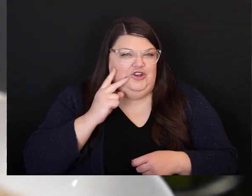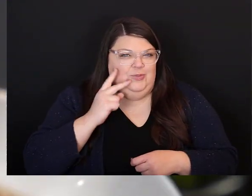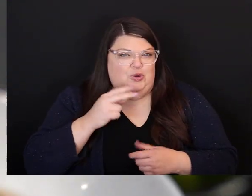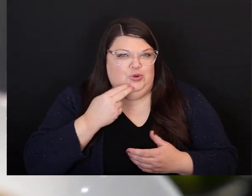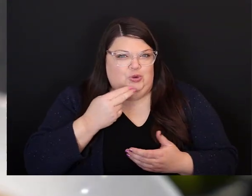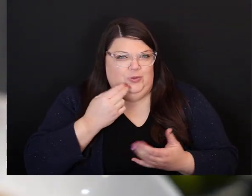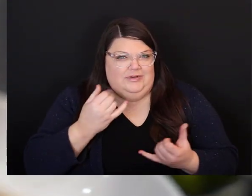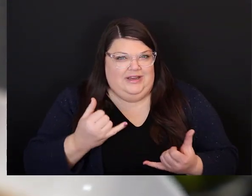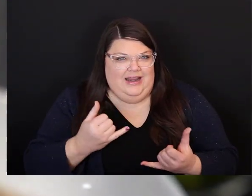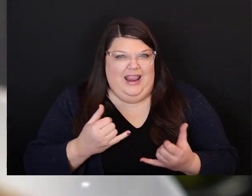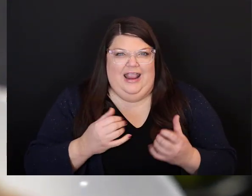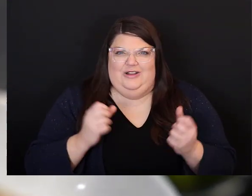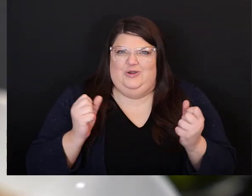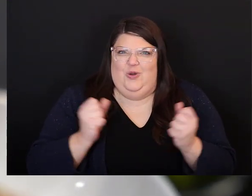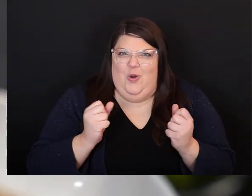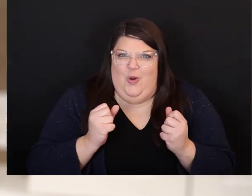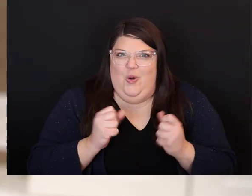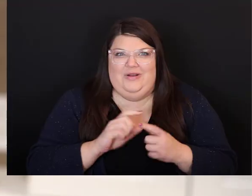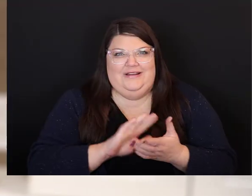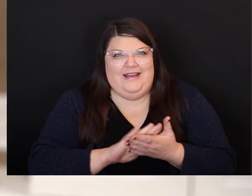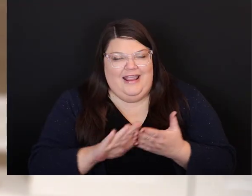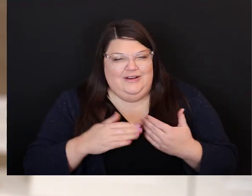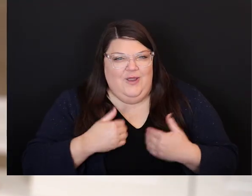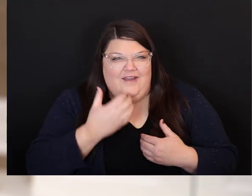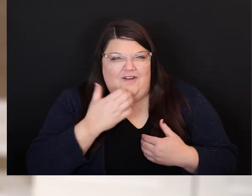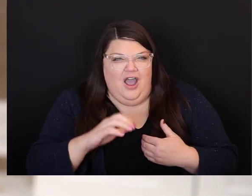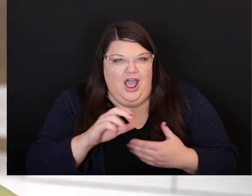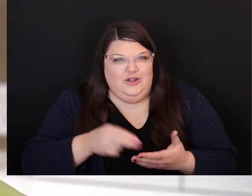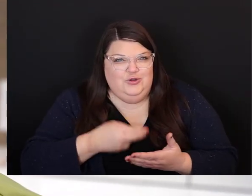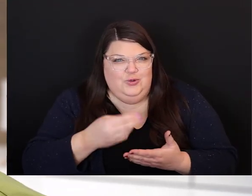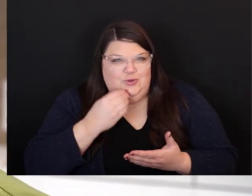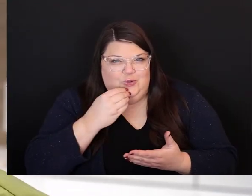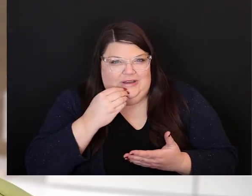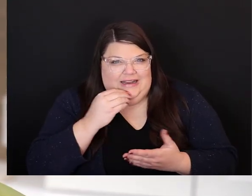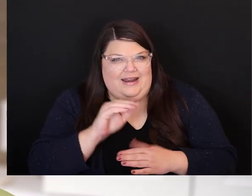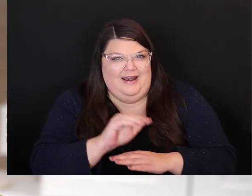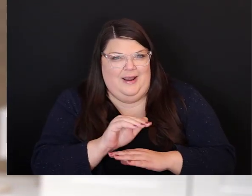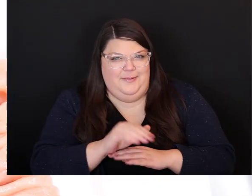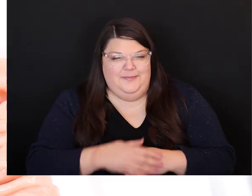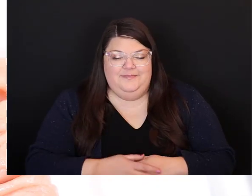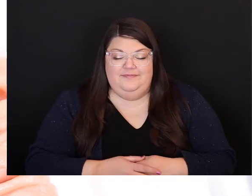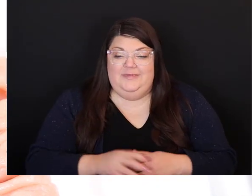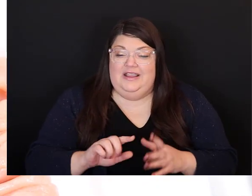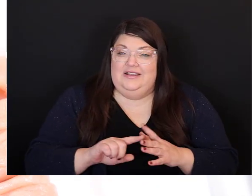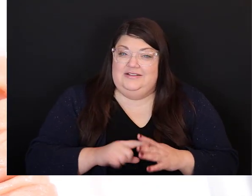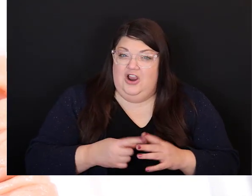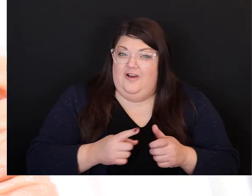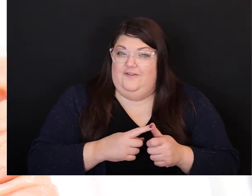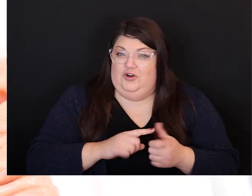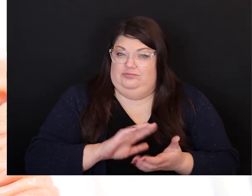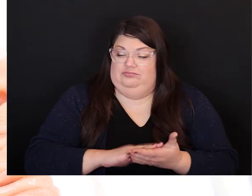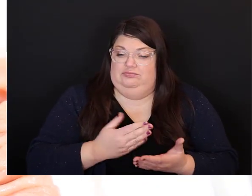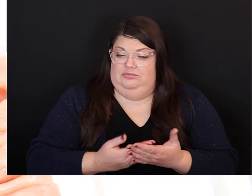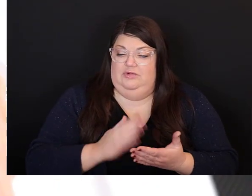During the wintertime with these colder months, it's great to have a hot soup to eat at night. So we're gonna start with sauteing our turkey, lean ground turkey breast.